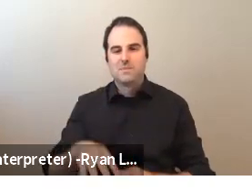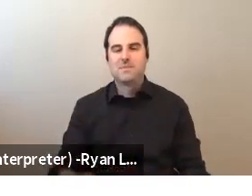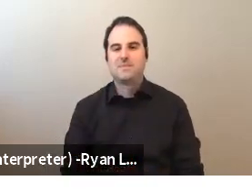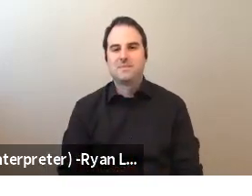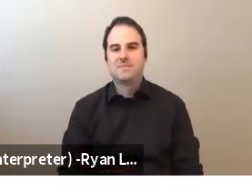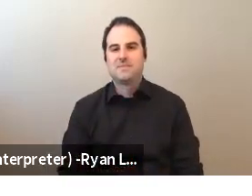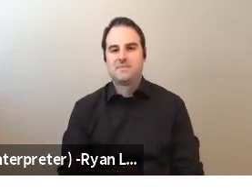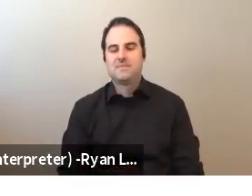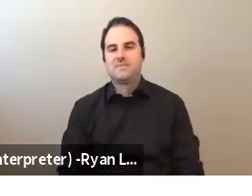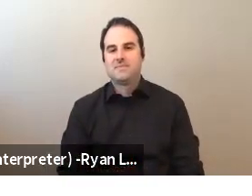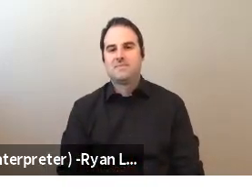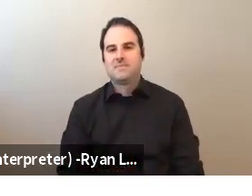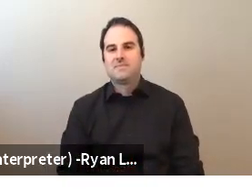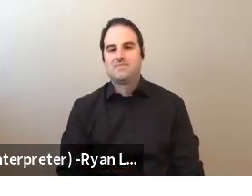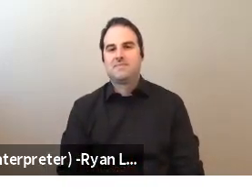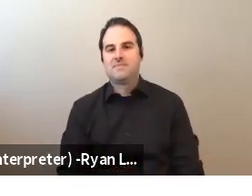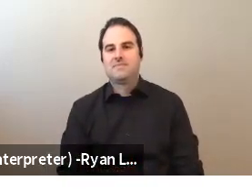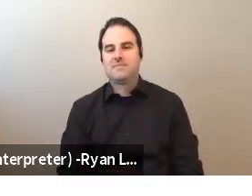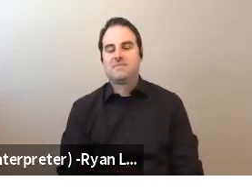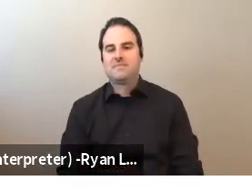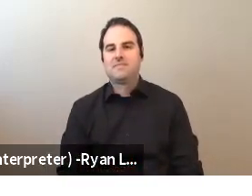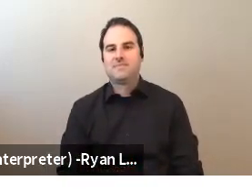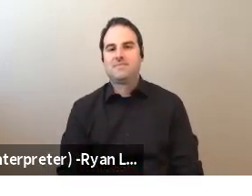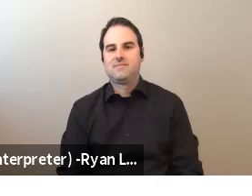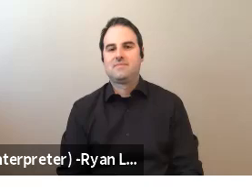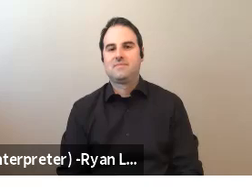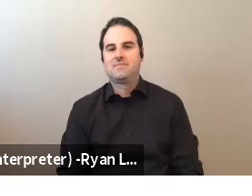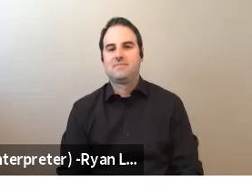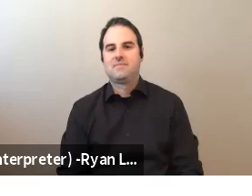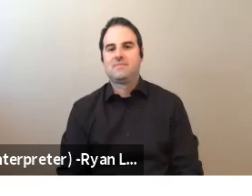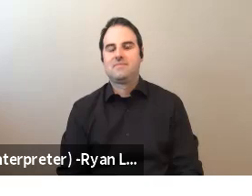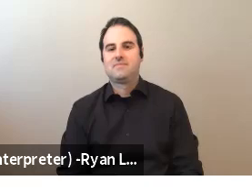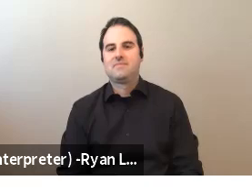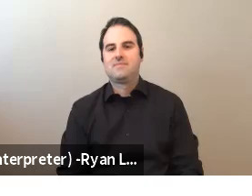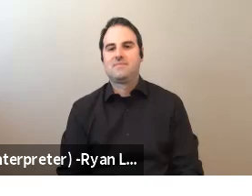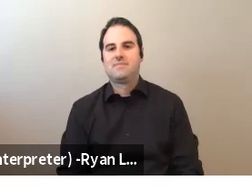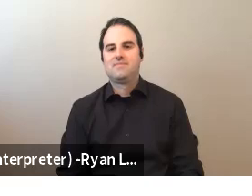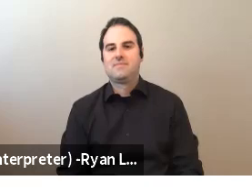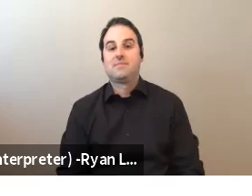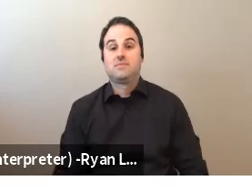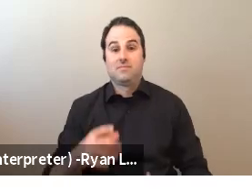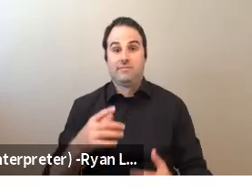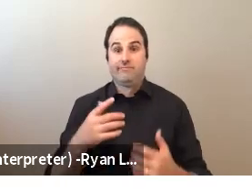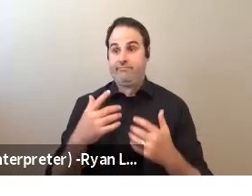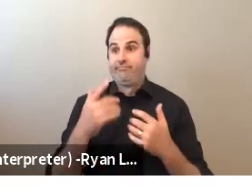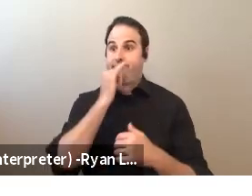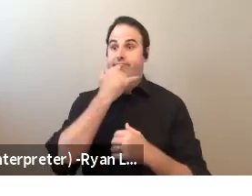Sally Potter: Okay, let's try right here, you're still not many of us are liable, just to bump into jack white and get the green light.